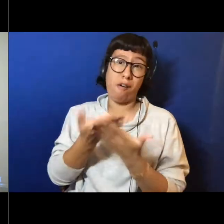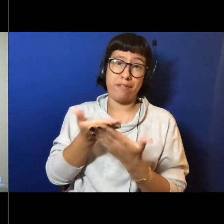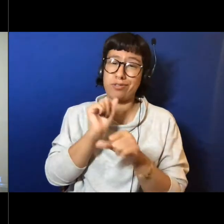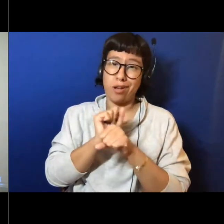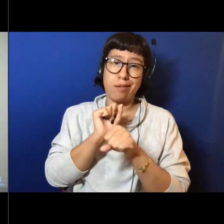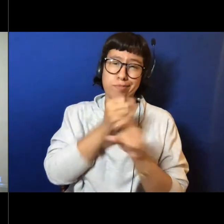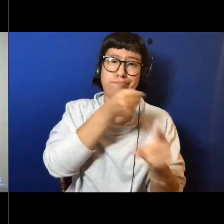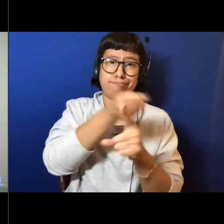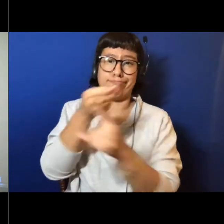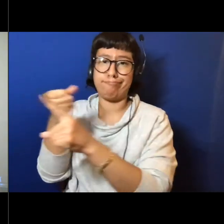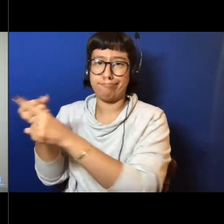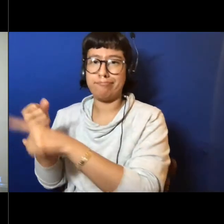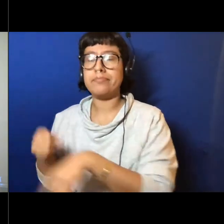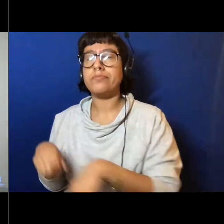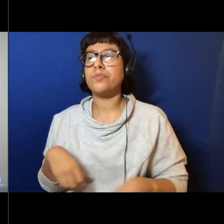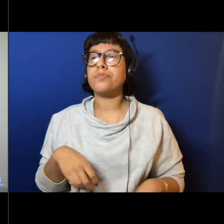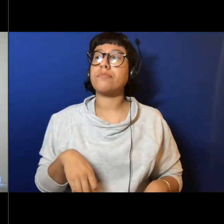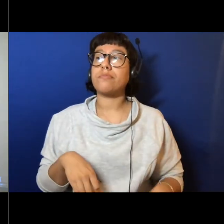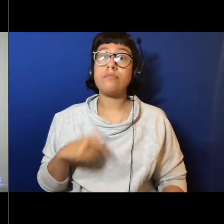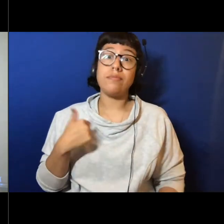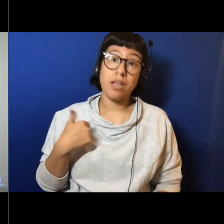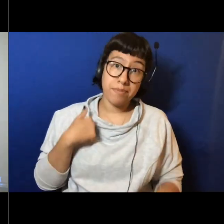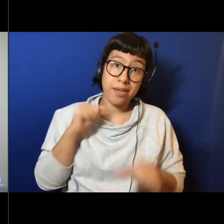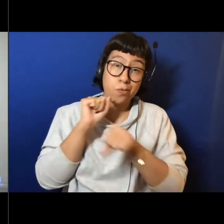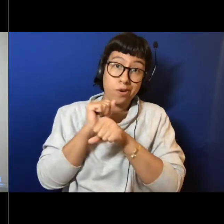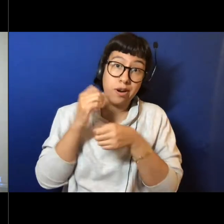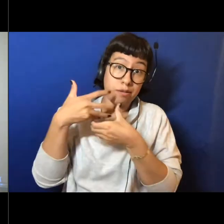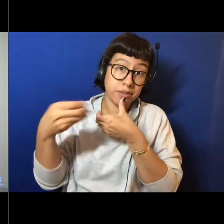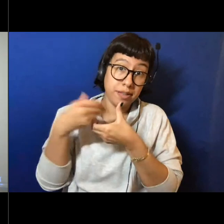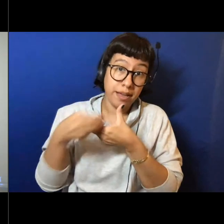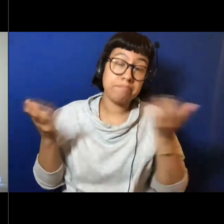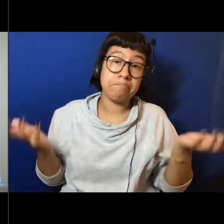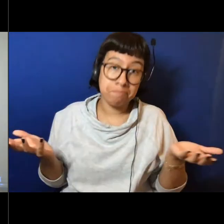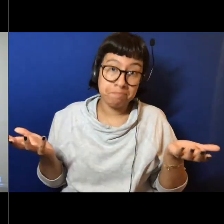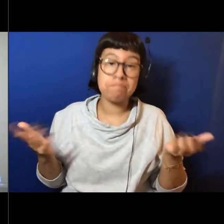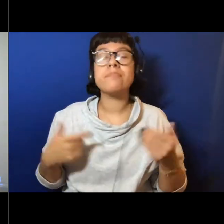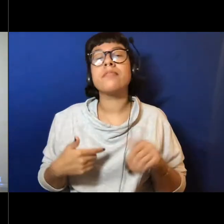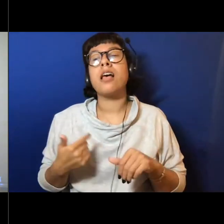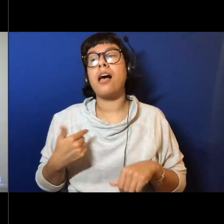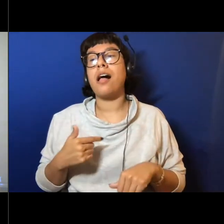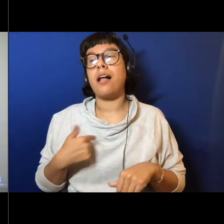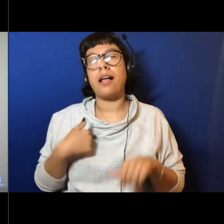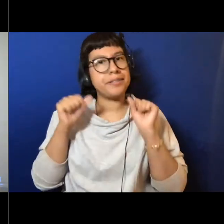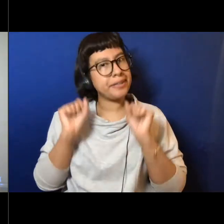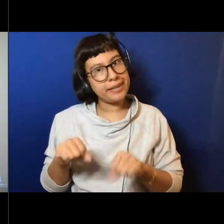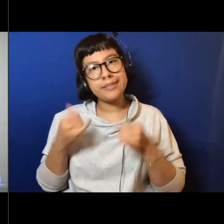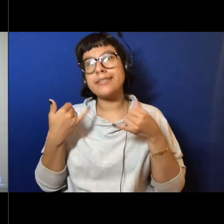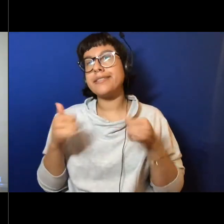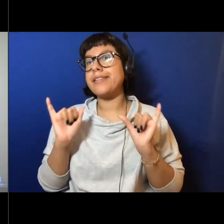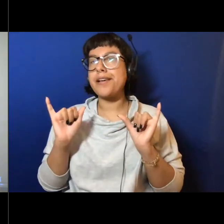But because I work outside a lot, I am able to still do lot of that work.